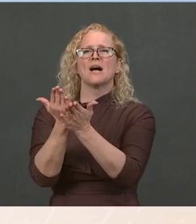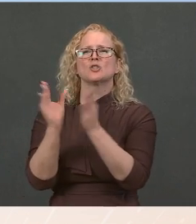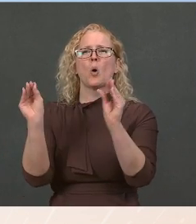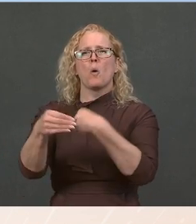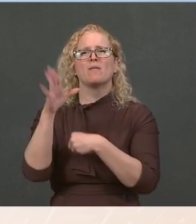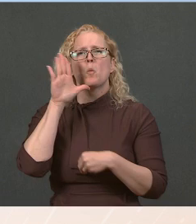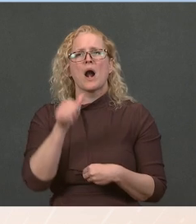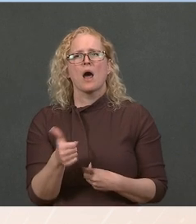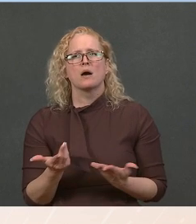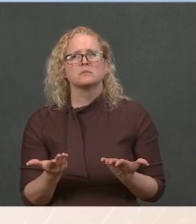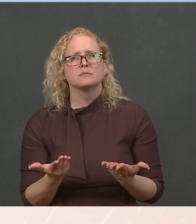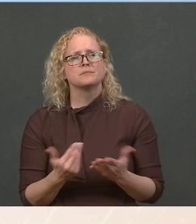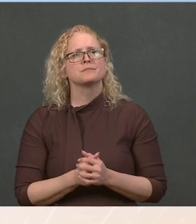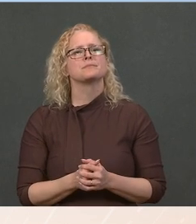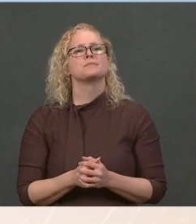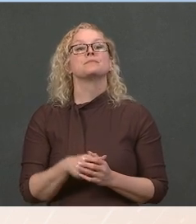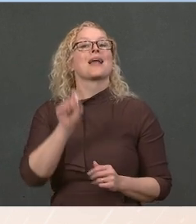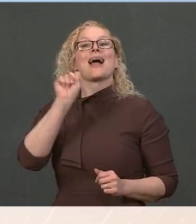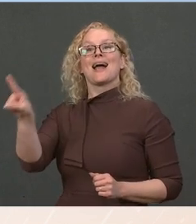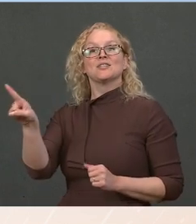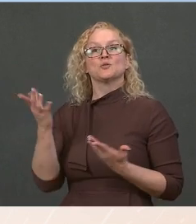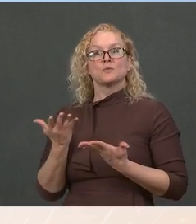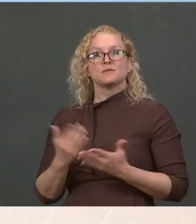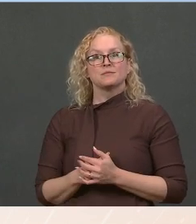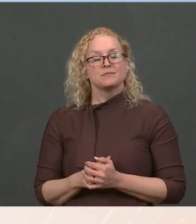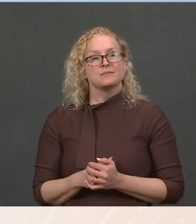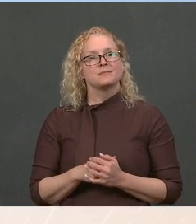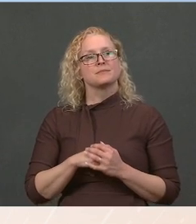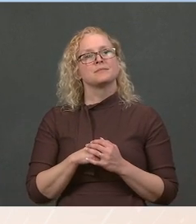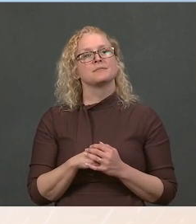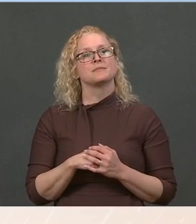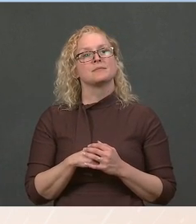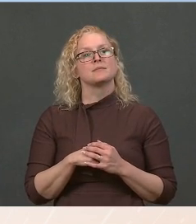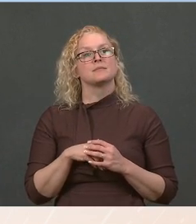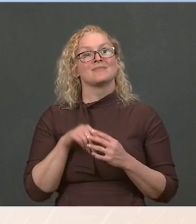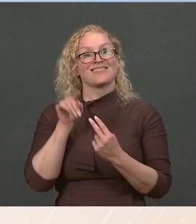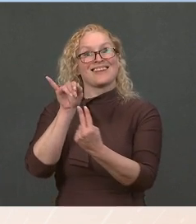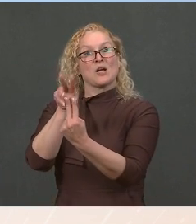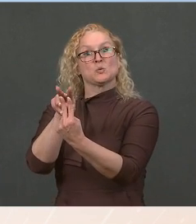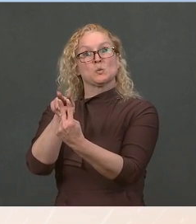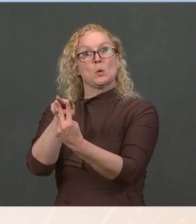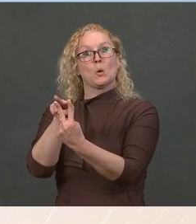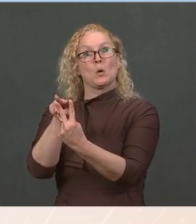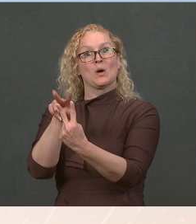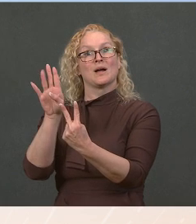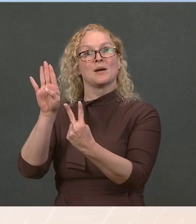and also the bipartisan infrastructure bill is paid for.